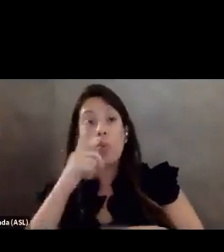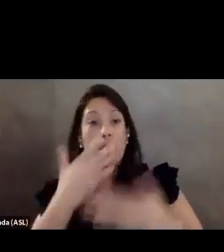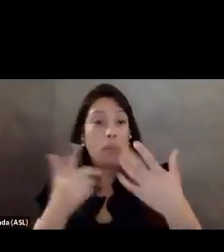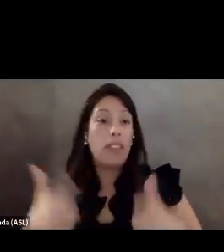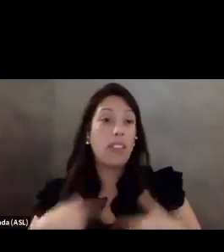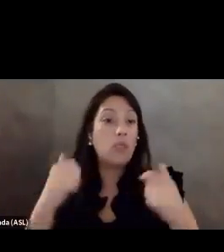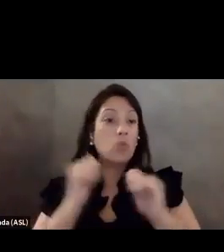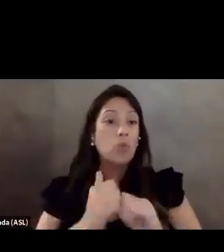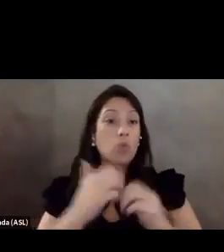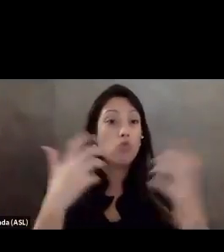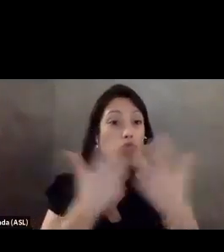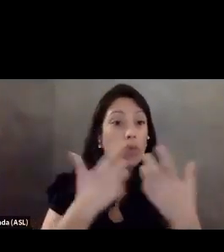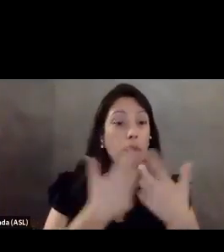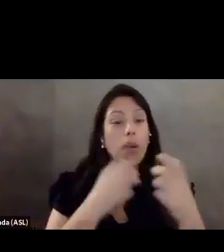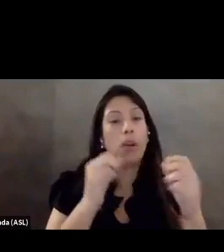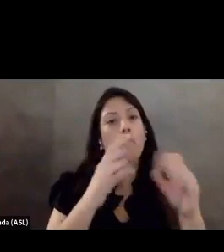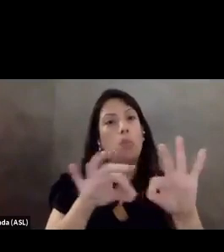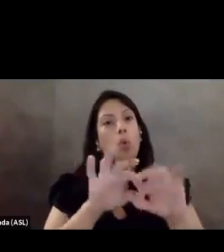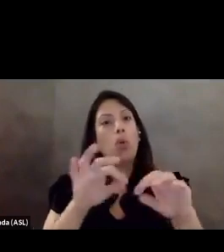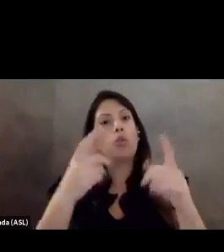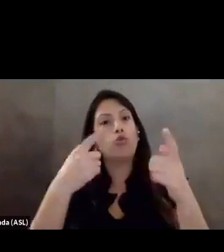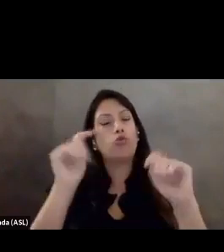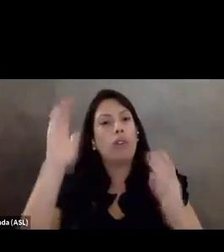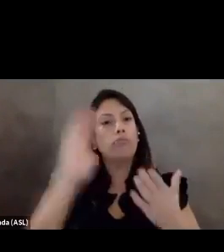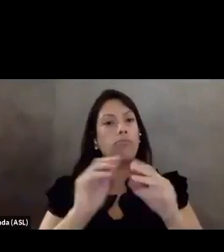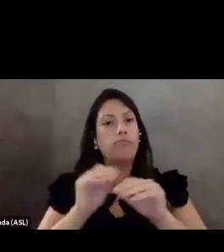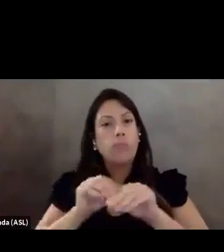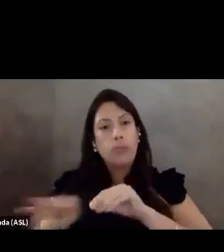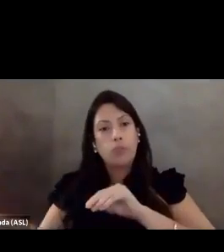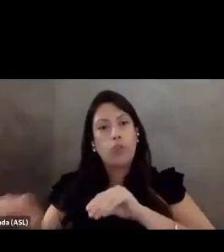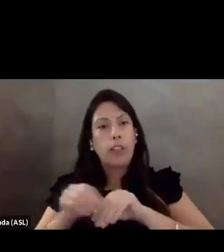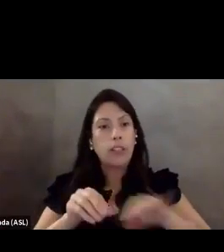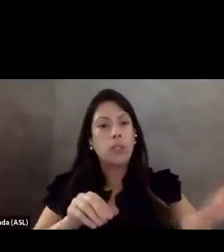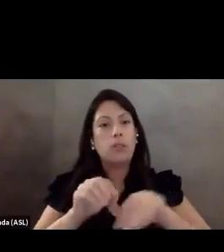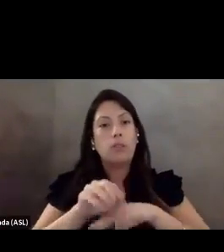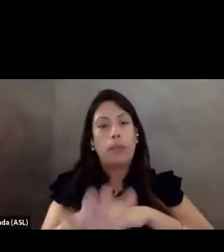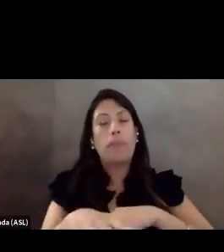And we're also going to be offering a small cash bonus